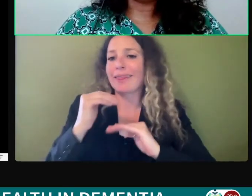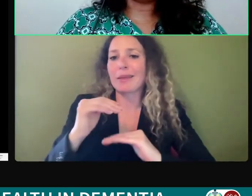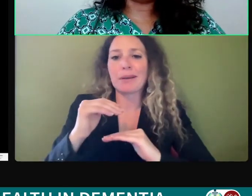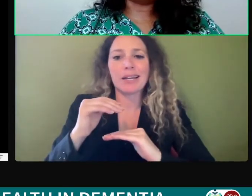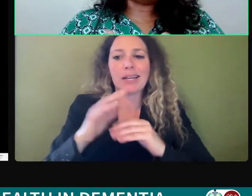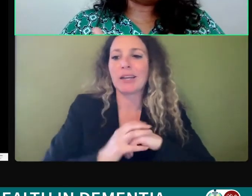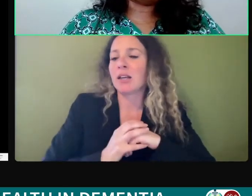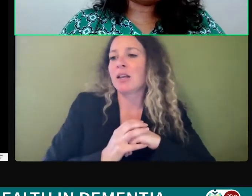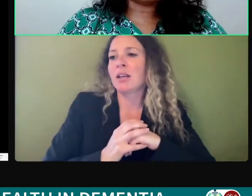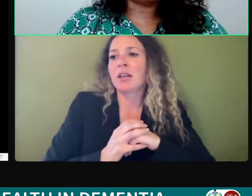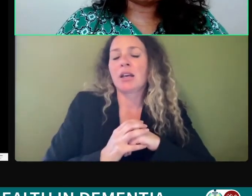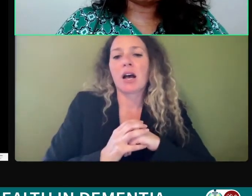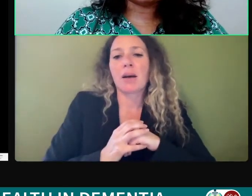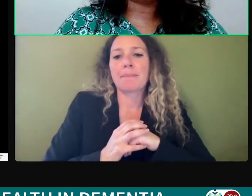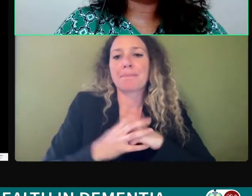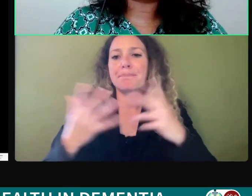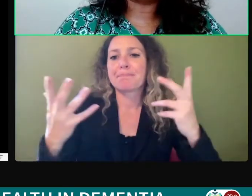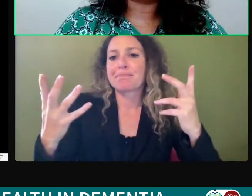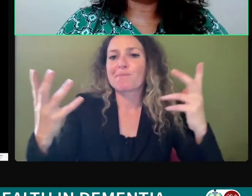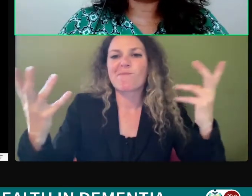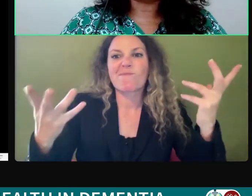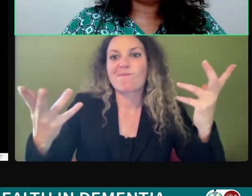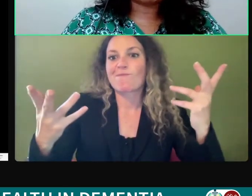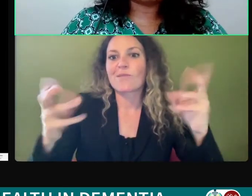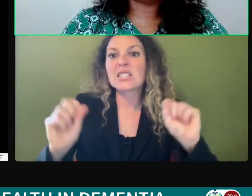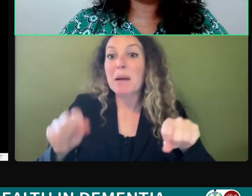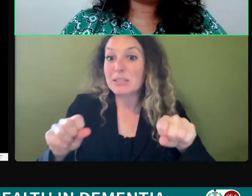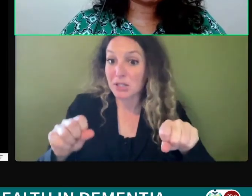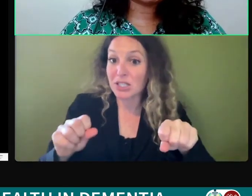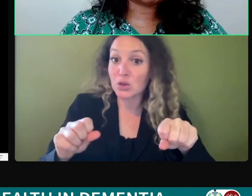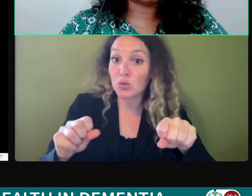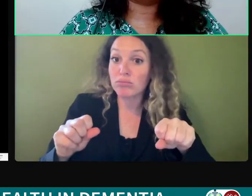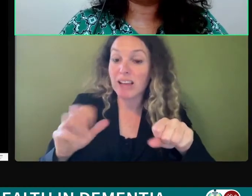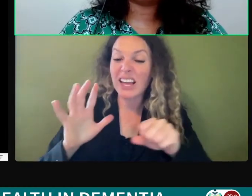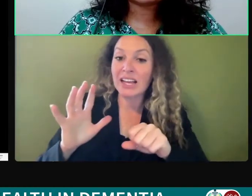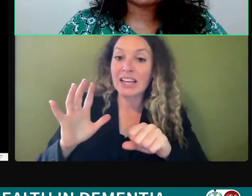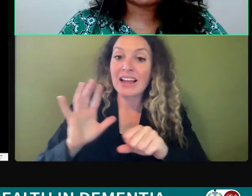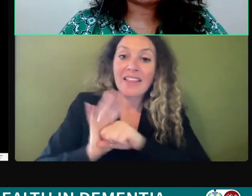but I think there's a potential to leverage libraries, senior centers, community centers,